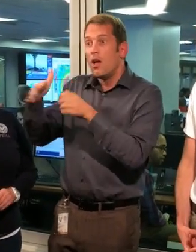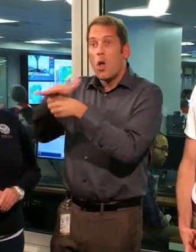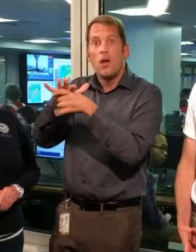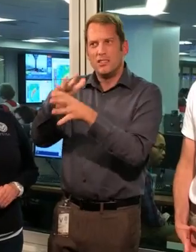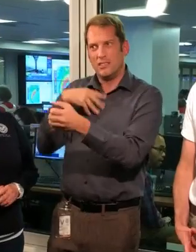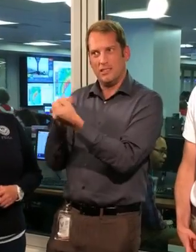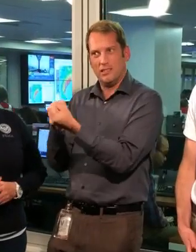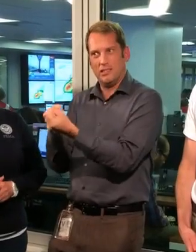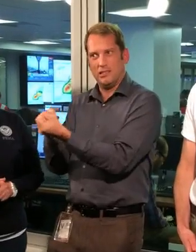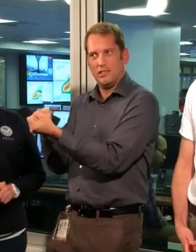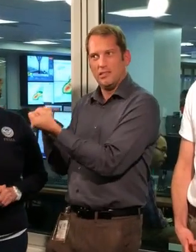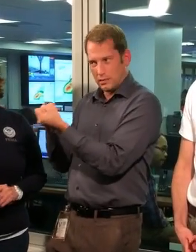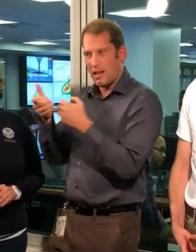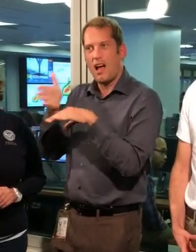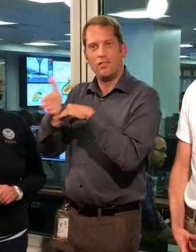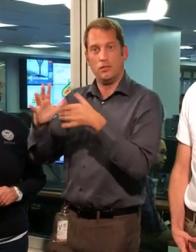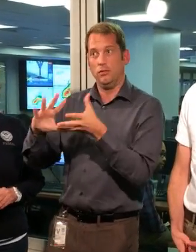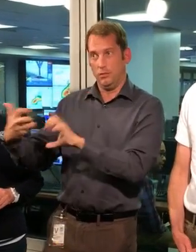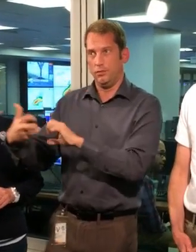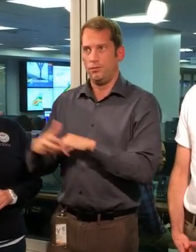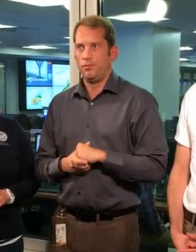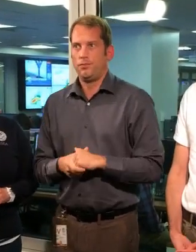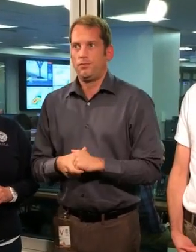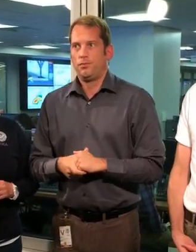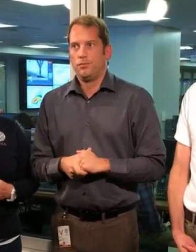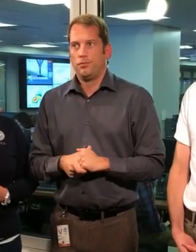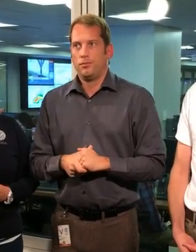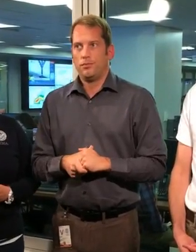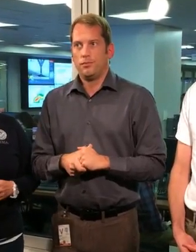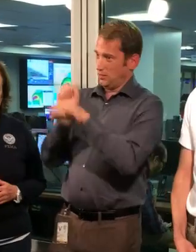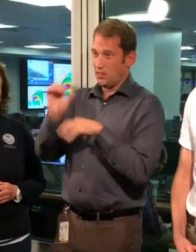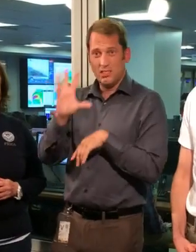So we have been doing our work, we have had our resources there, we've been watching it